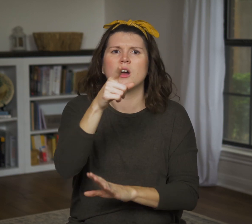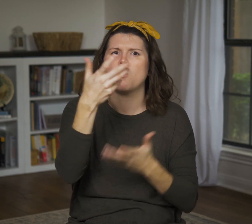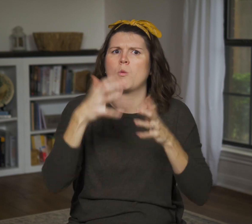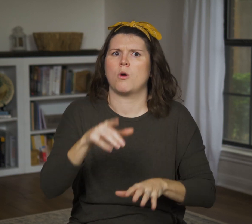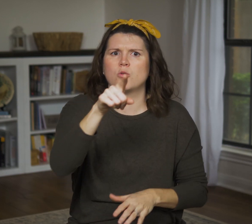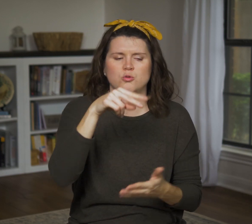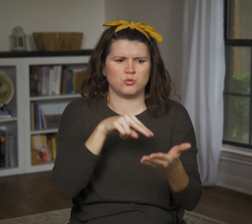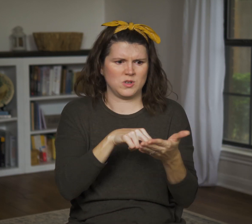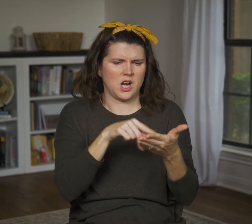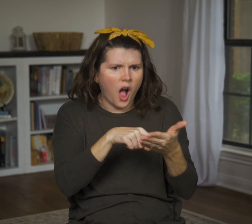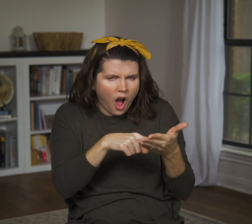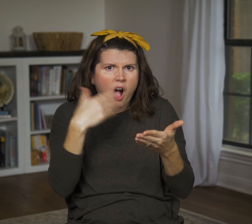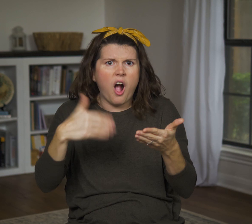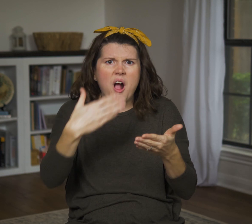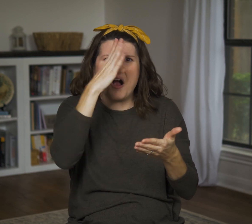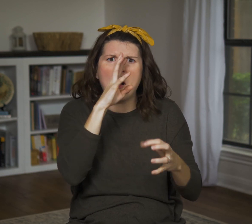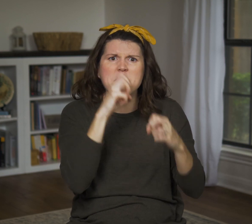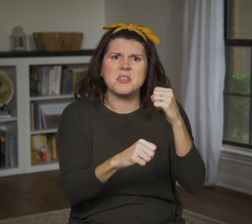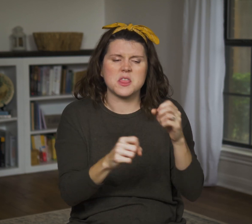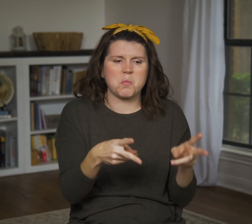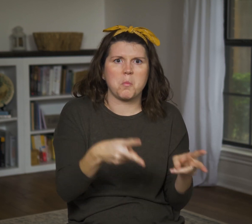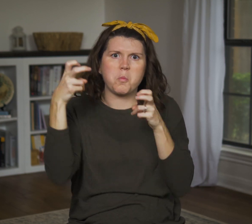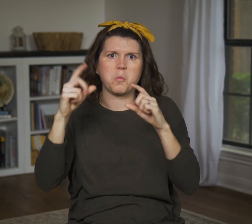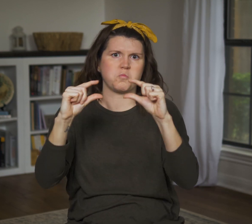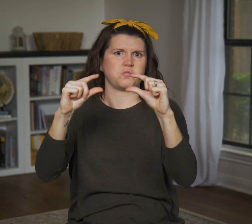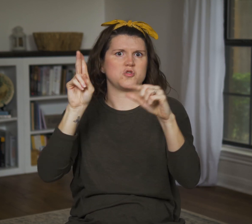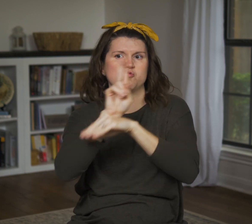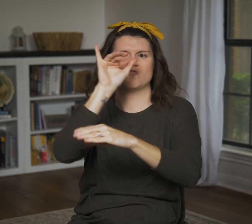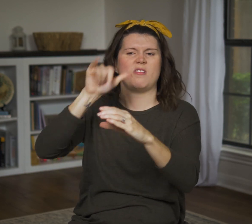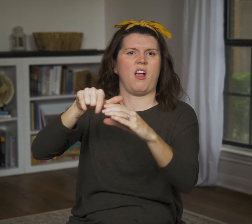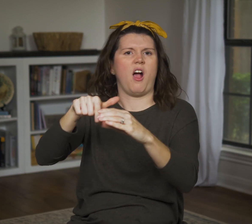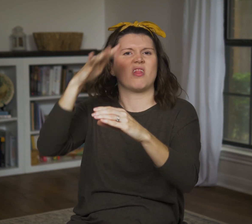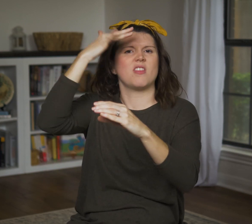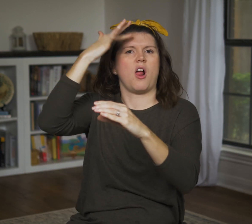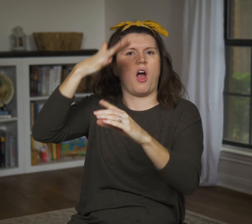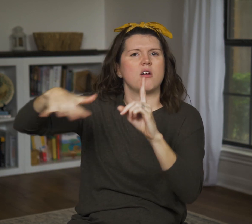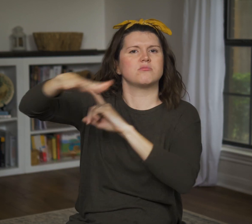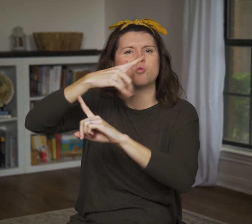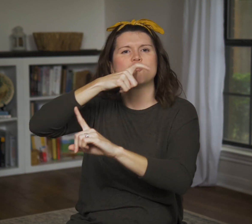Resist the urge to isolate this text and build theology around